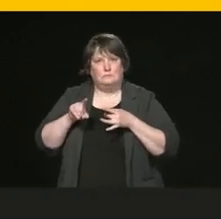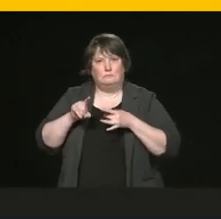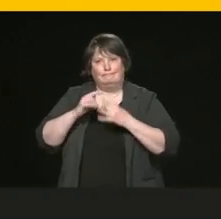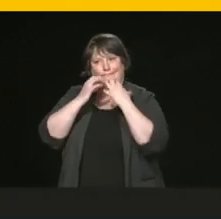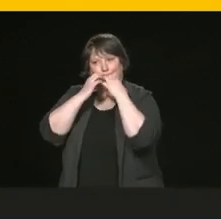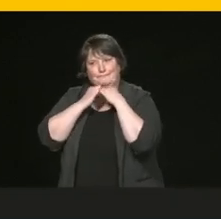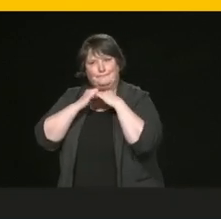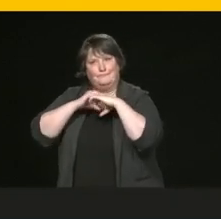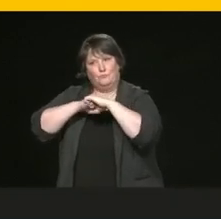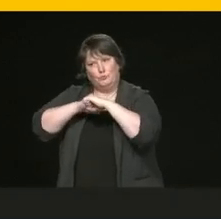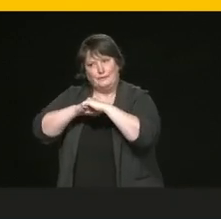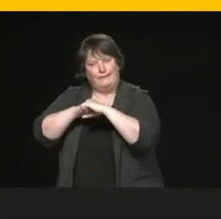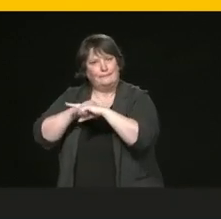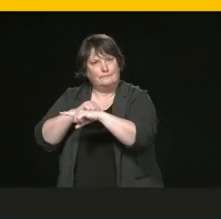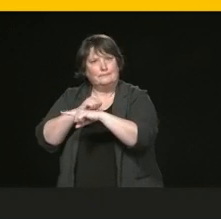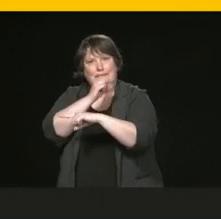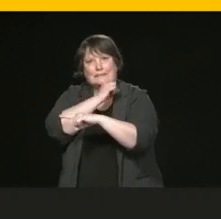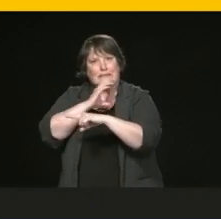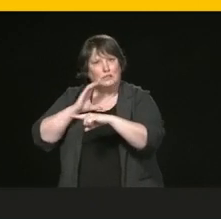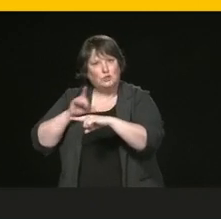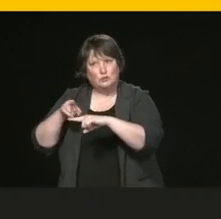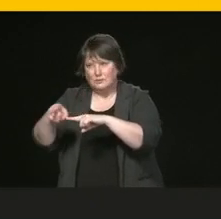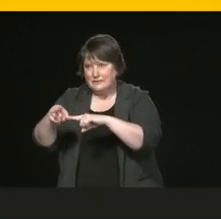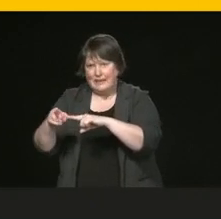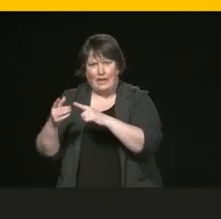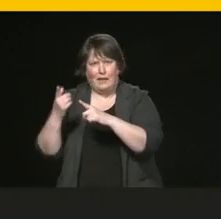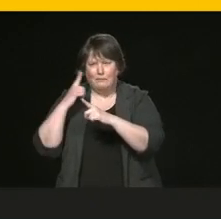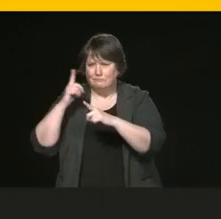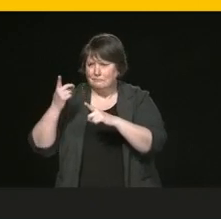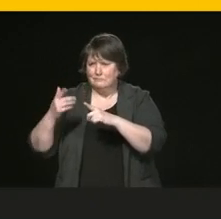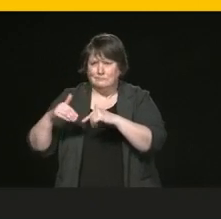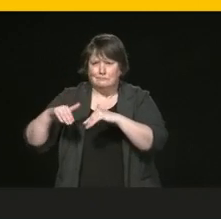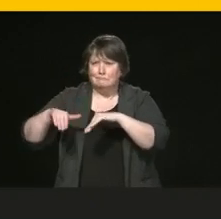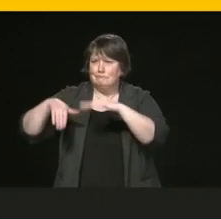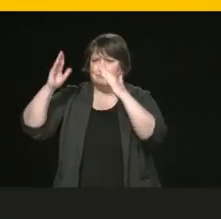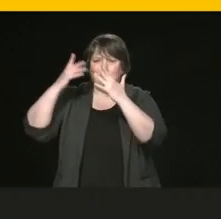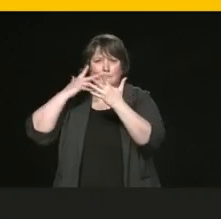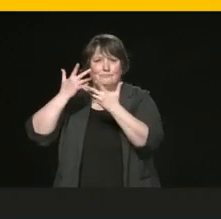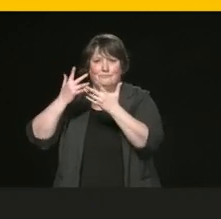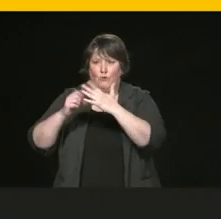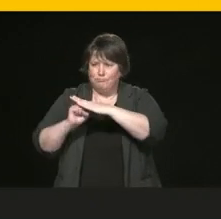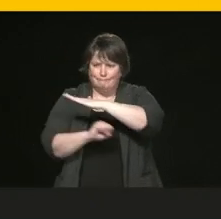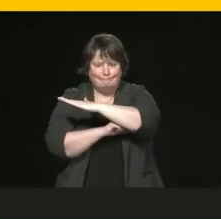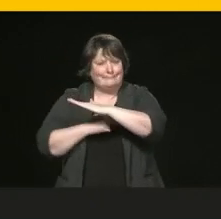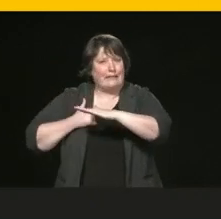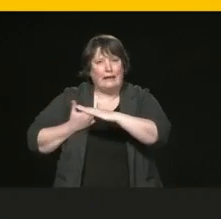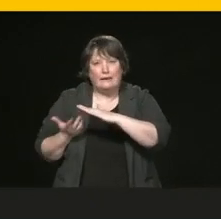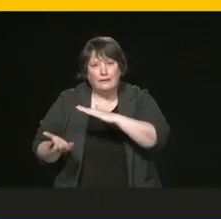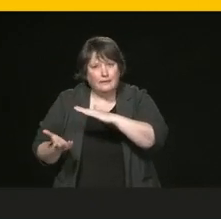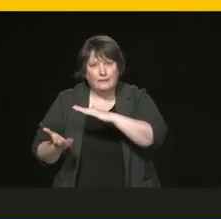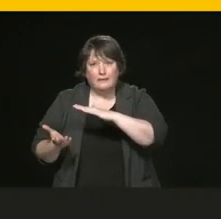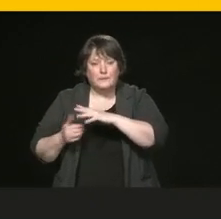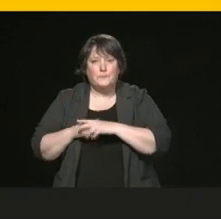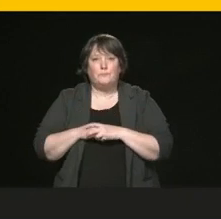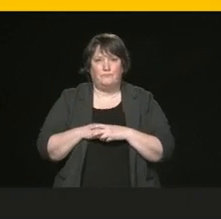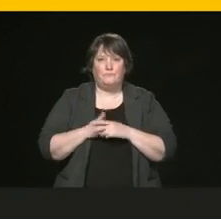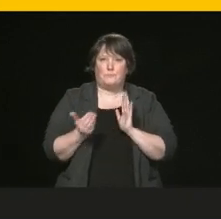TO PULL TOGETHER, TO BE THERE FOR OUR ELDERS WHO BUILT THIS COUNTRY. THAT IS WHAT WE'RE GOING TO